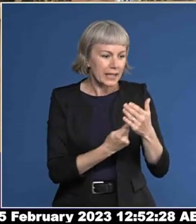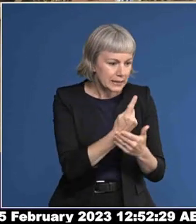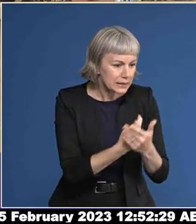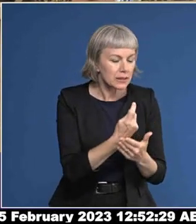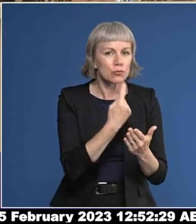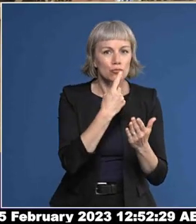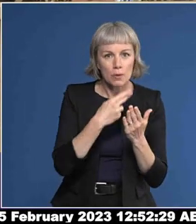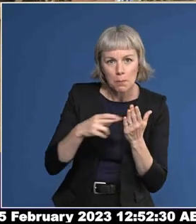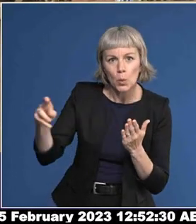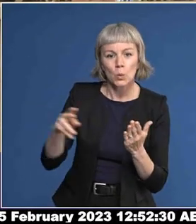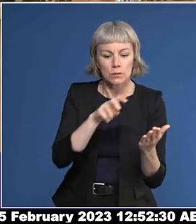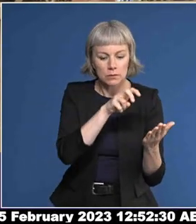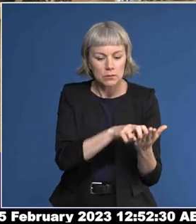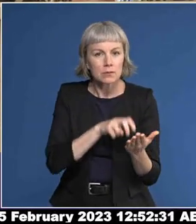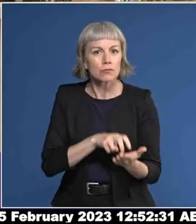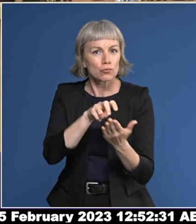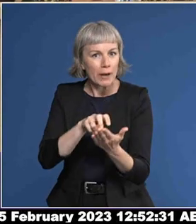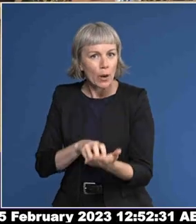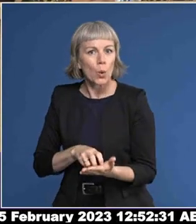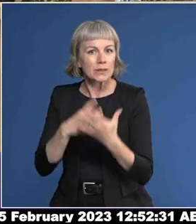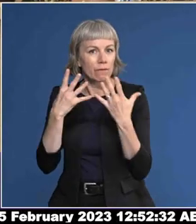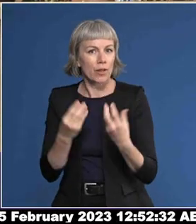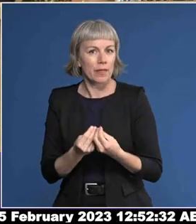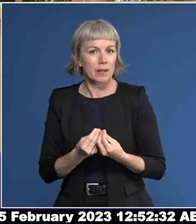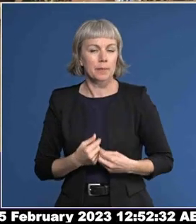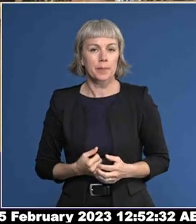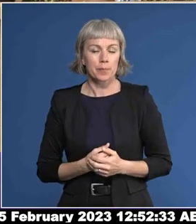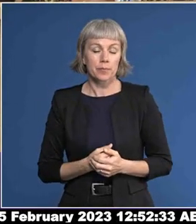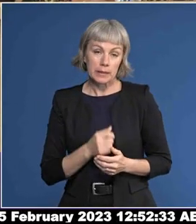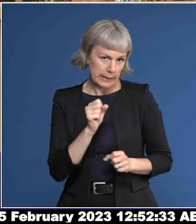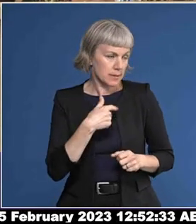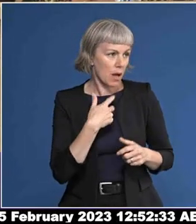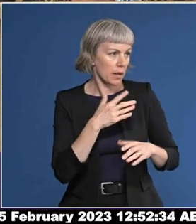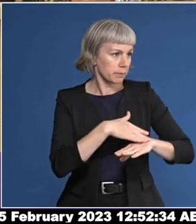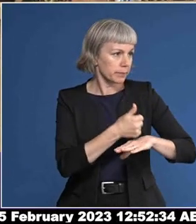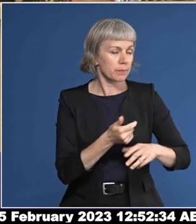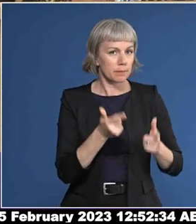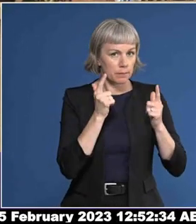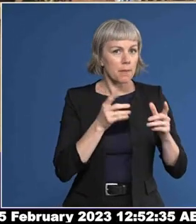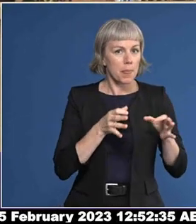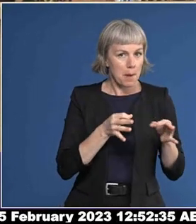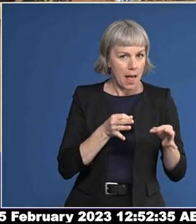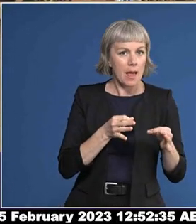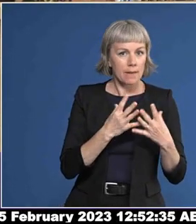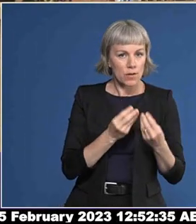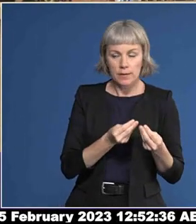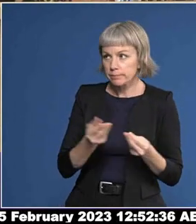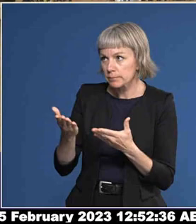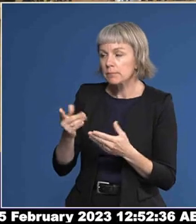place. But I think the composition question needs to be directed to the board. All right.